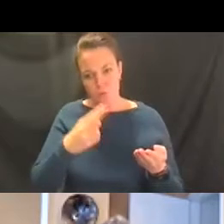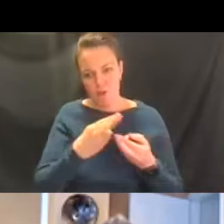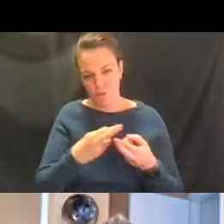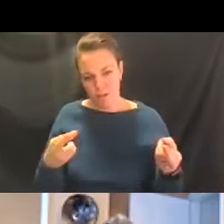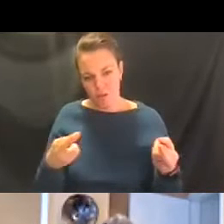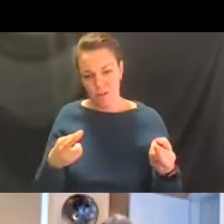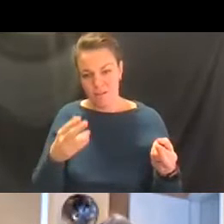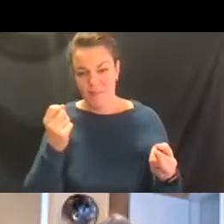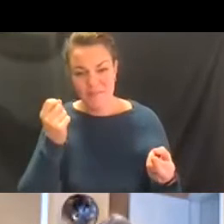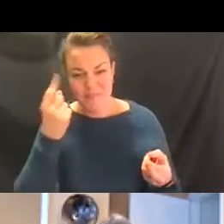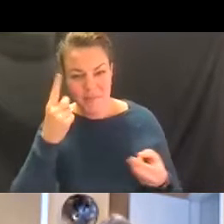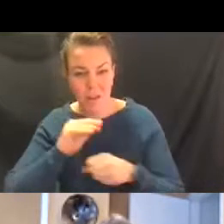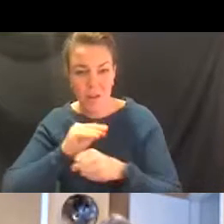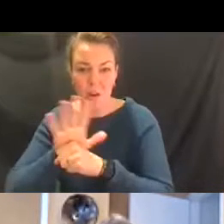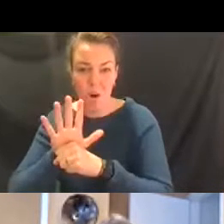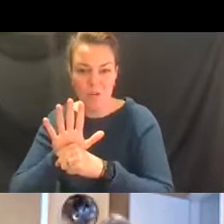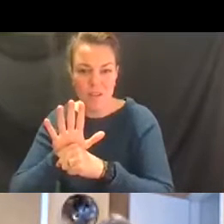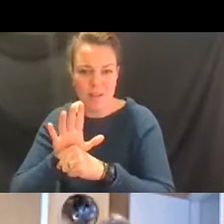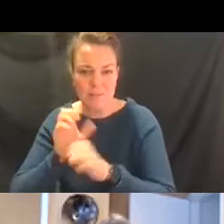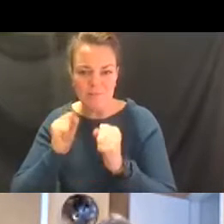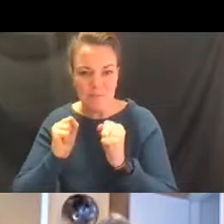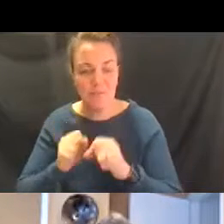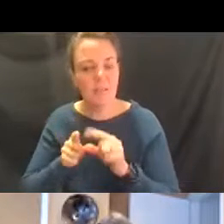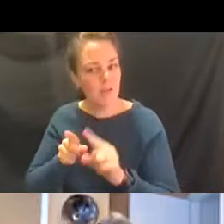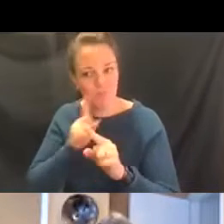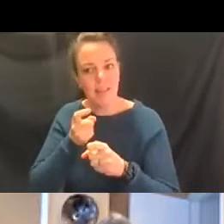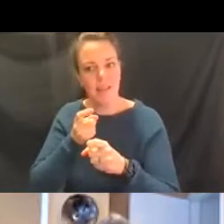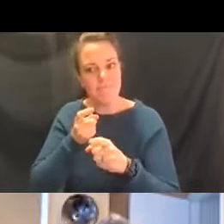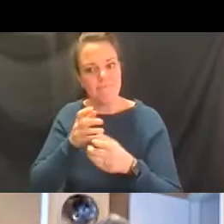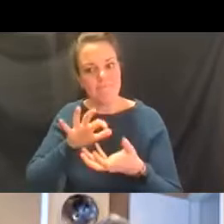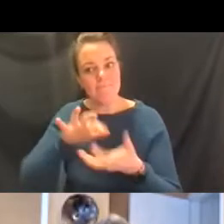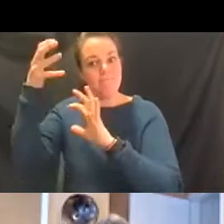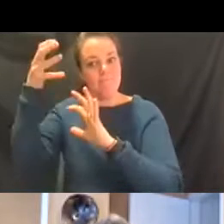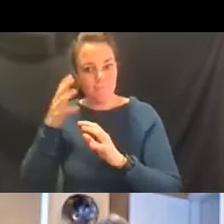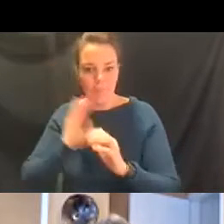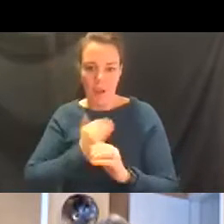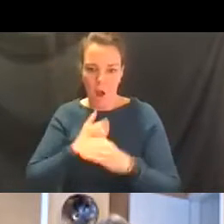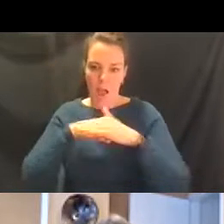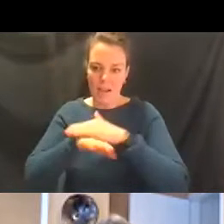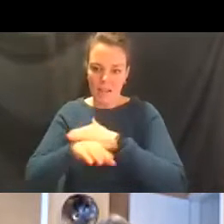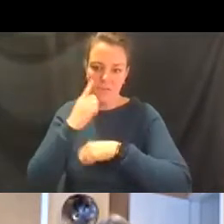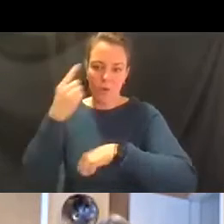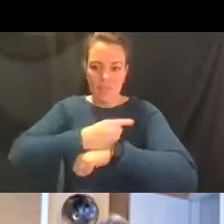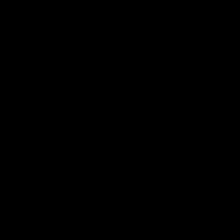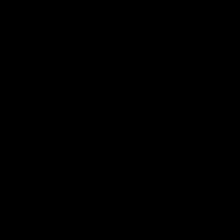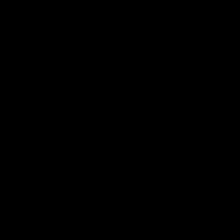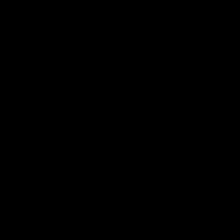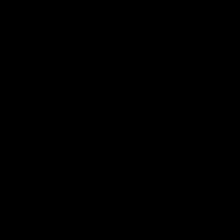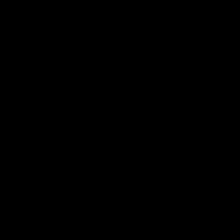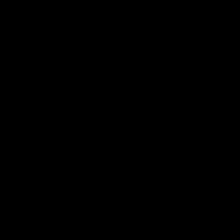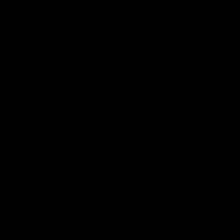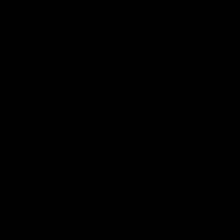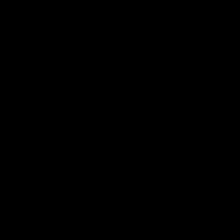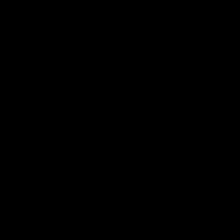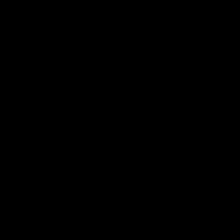played havoc as Shirley indicated with access to day services and have contributed in a big way to